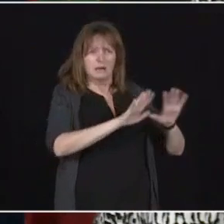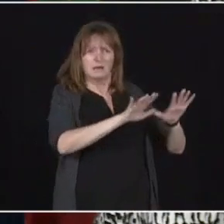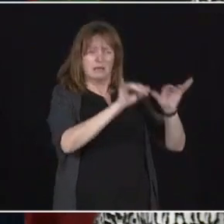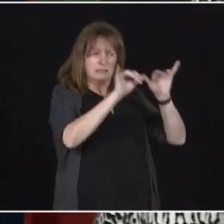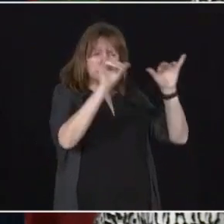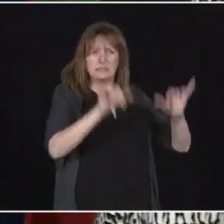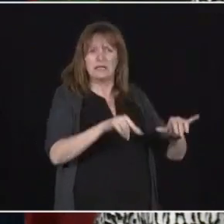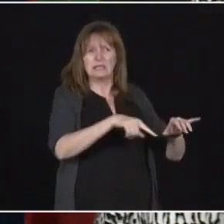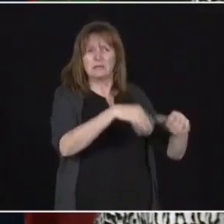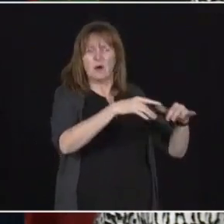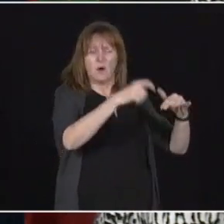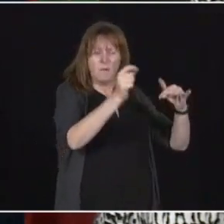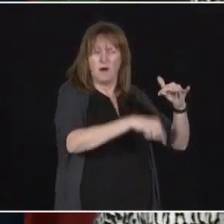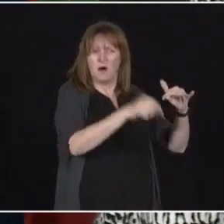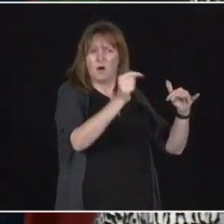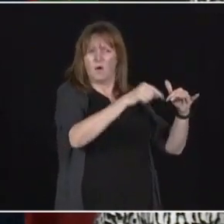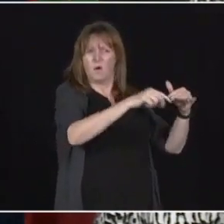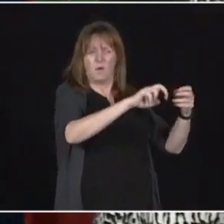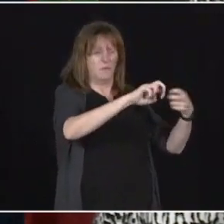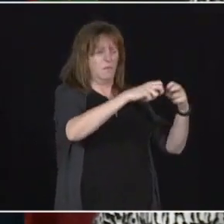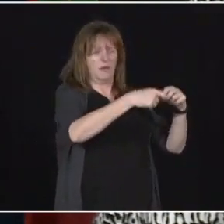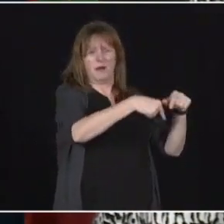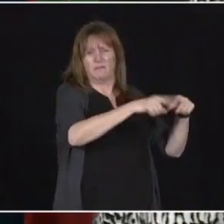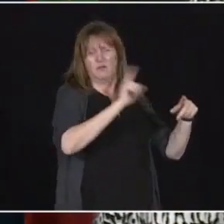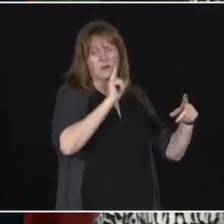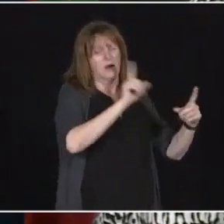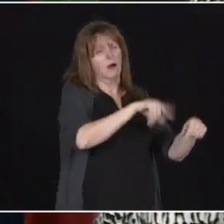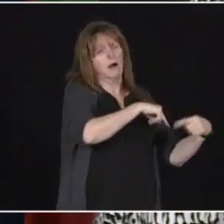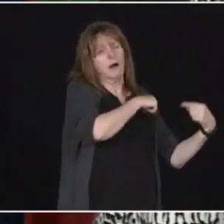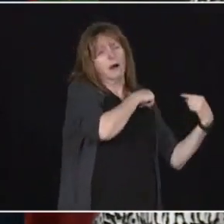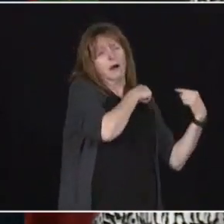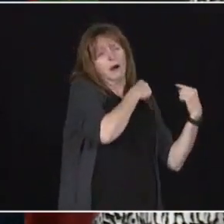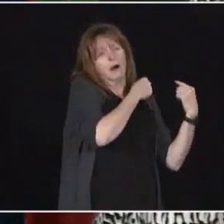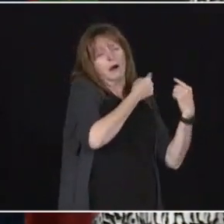You know, when I went down to the United States,